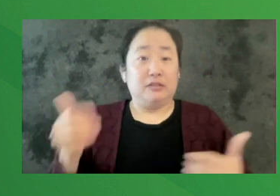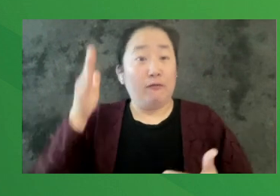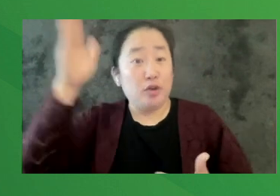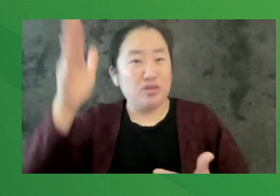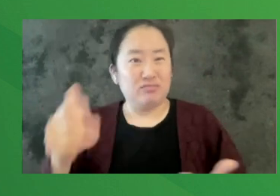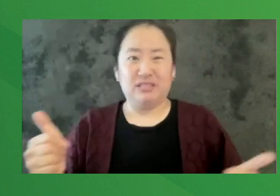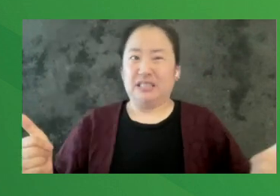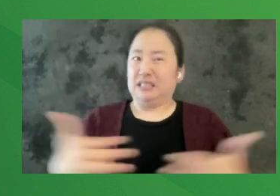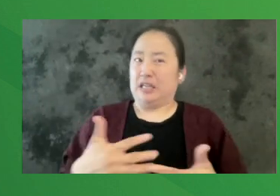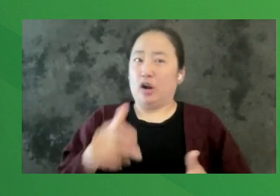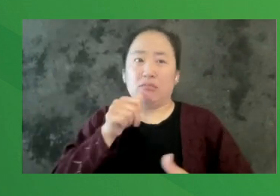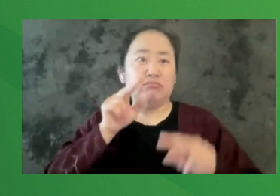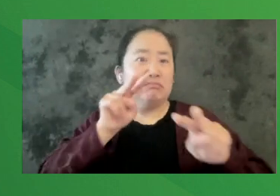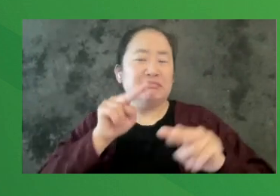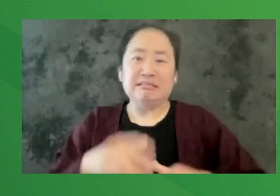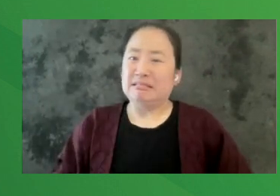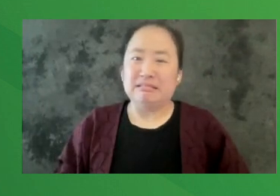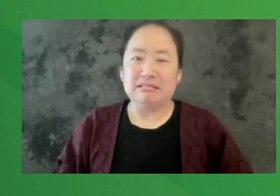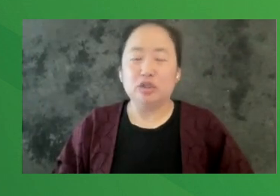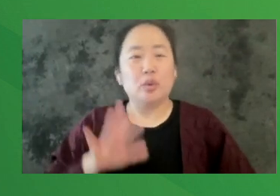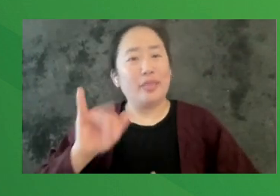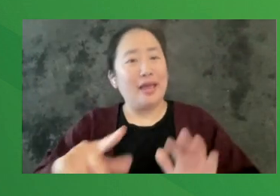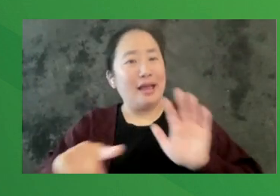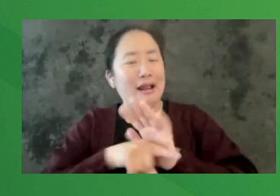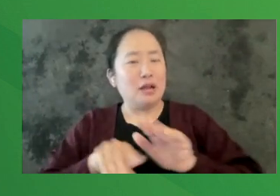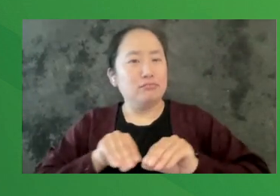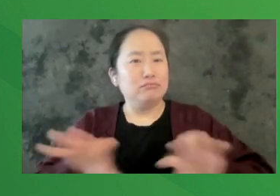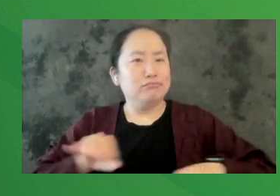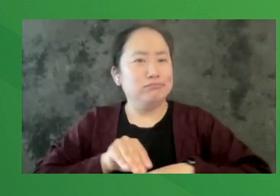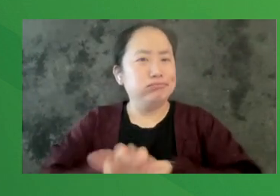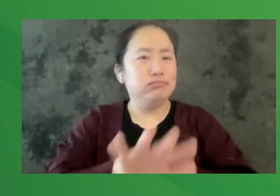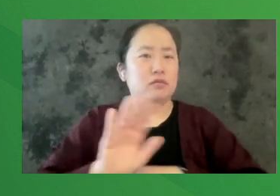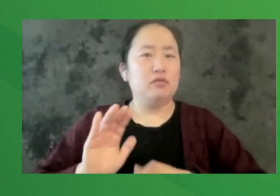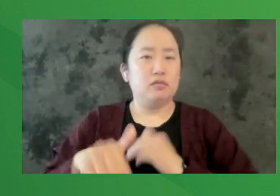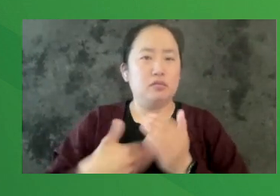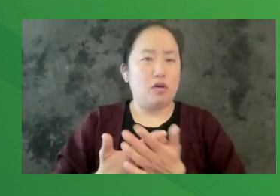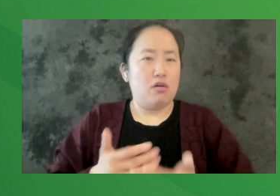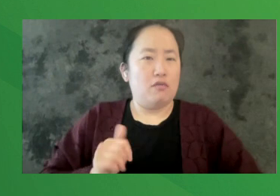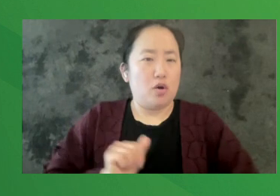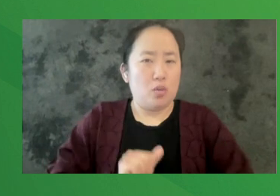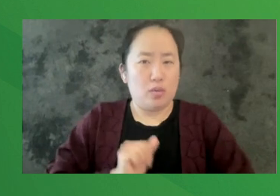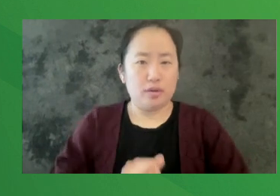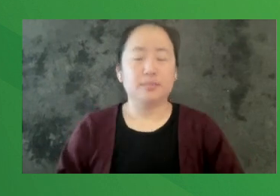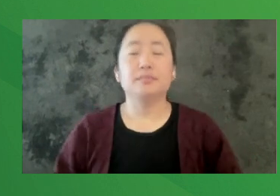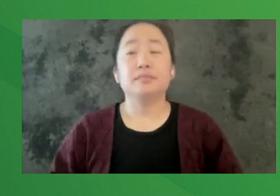having impact really in all of our education work. But the positive news is there are so many